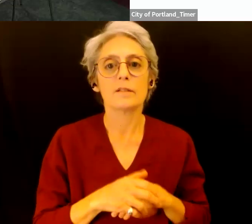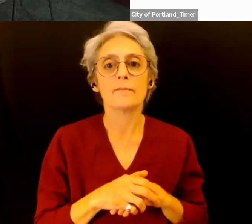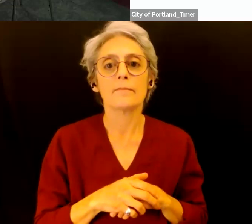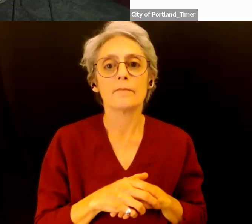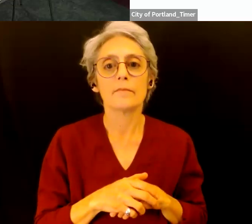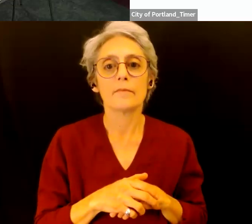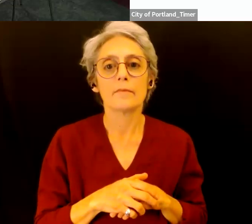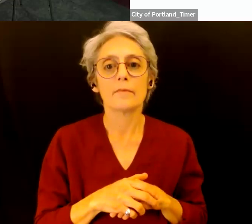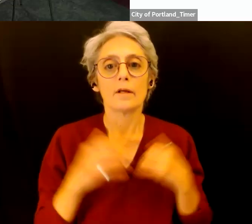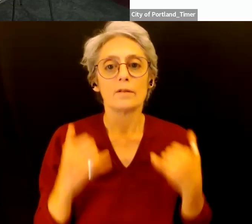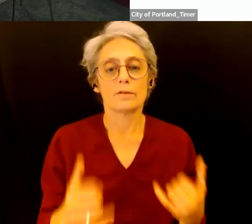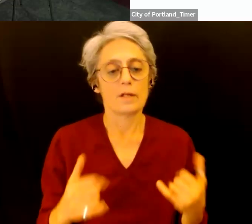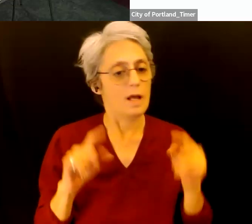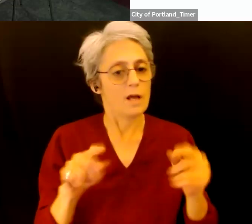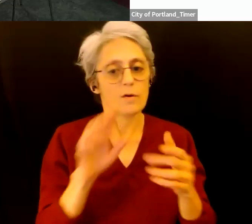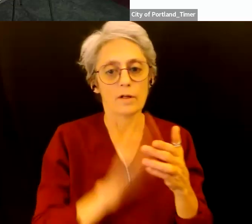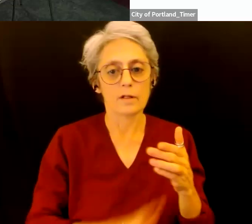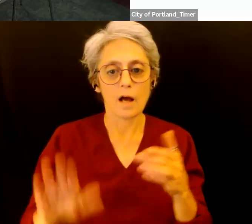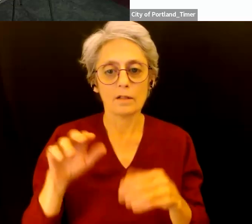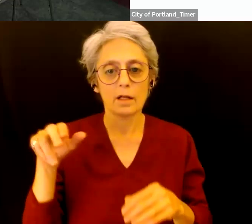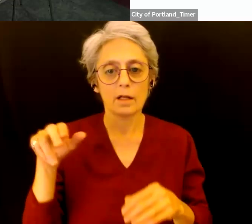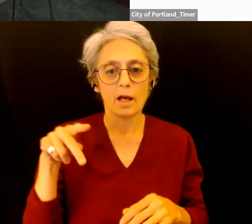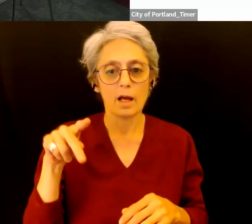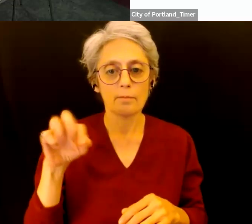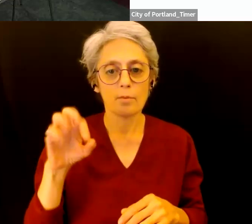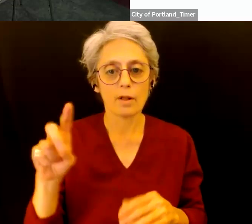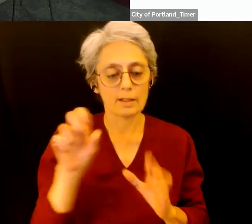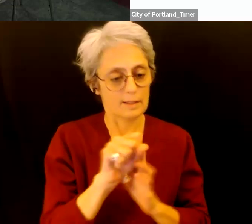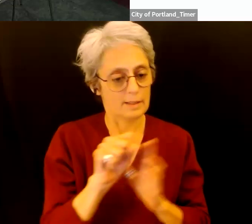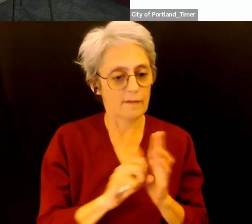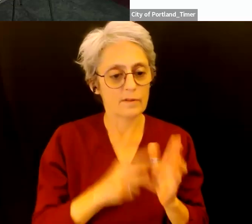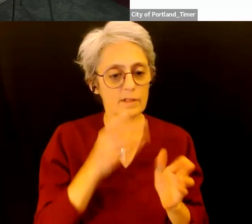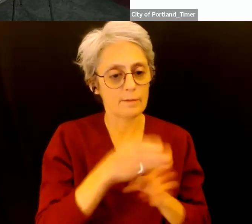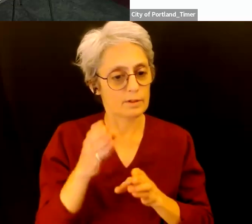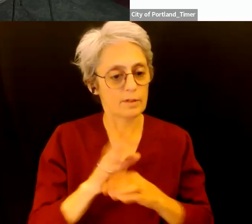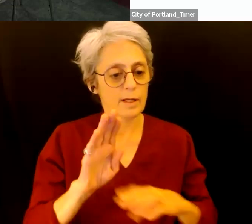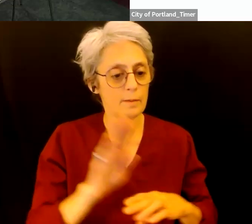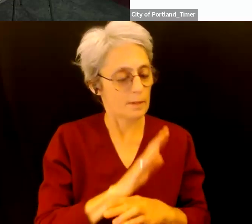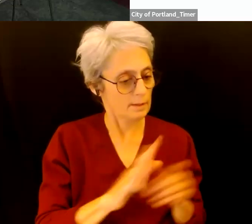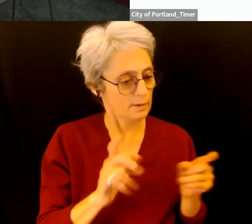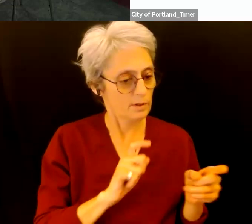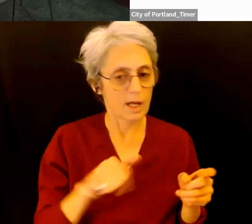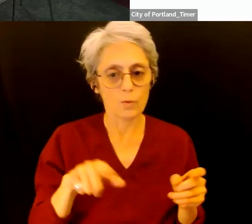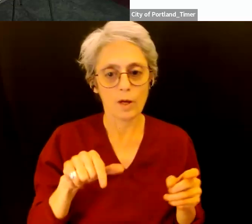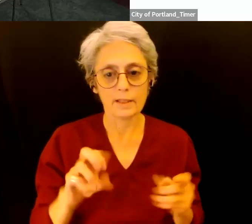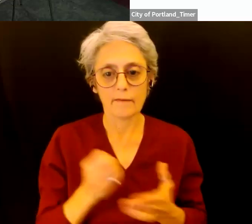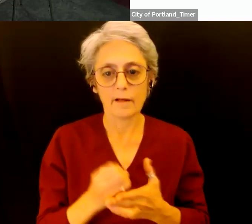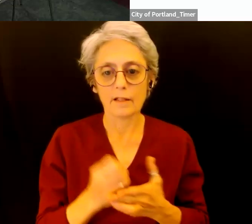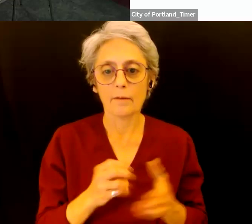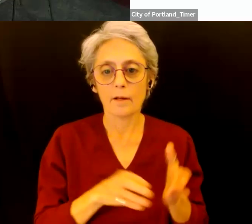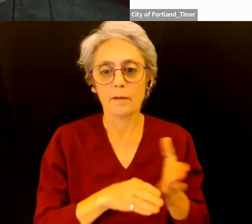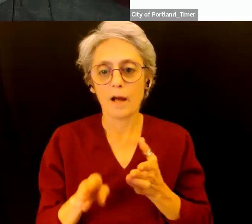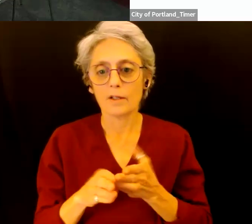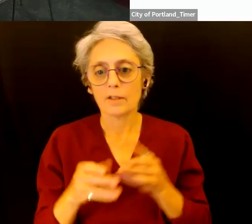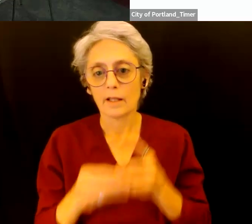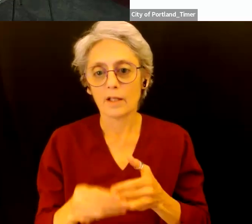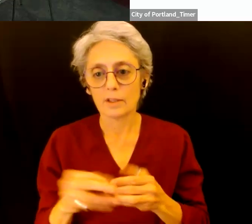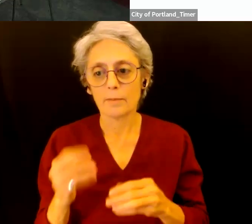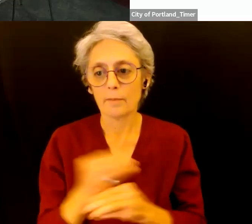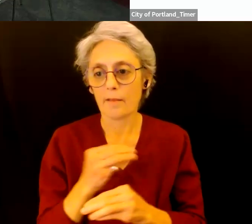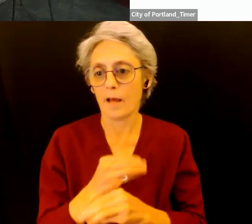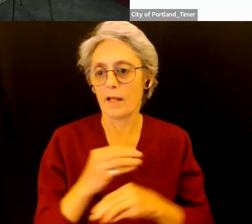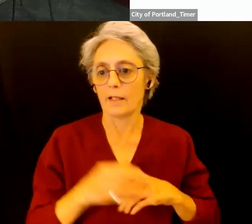Today, I go to college at Portland State for a double degree in business administration and quantitative economics with minors in leadership and mathematics.